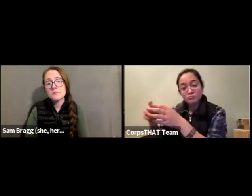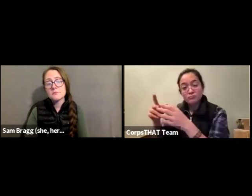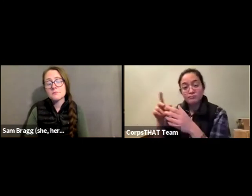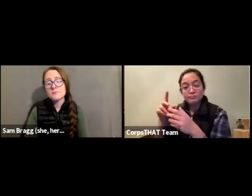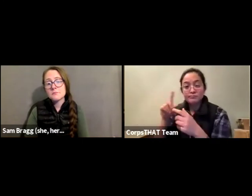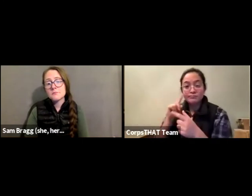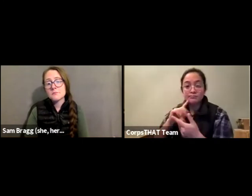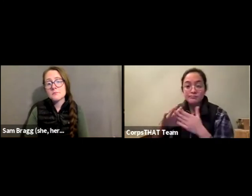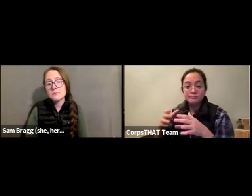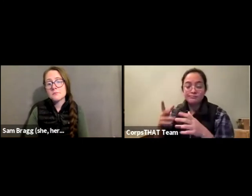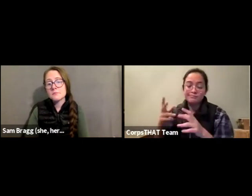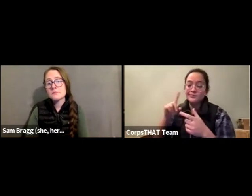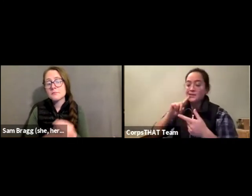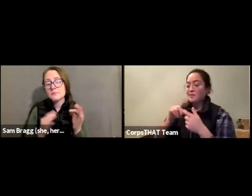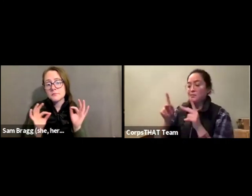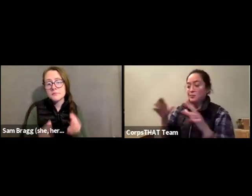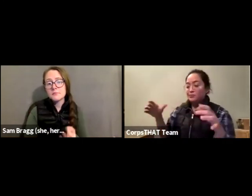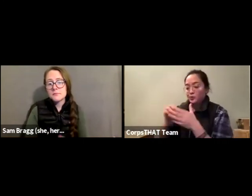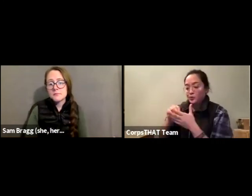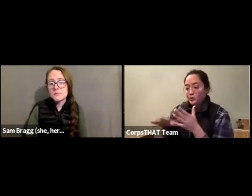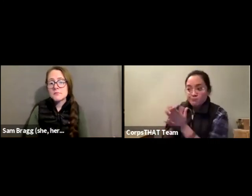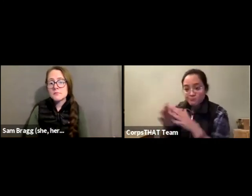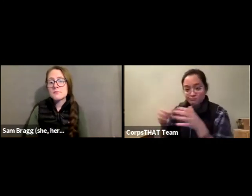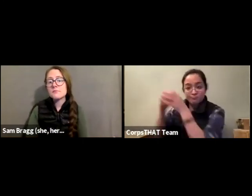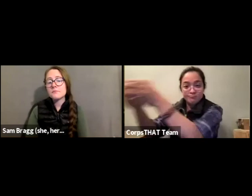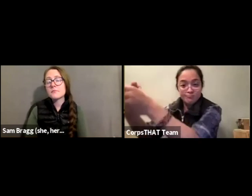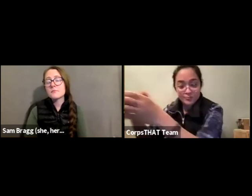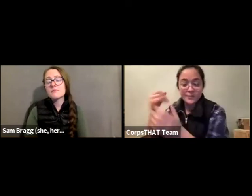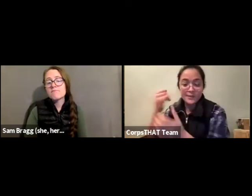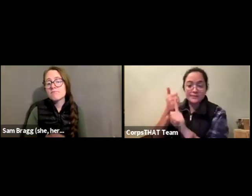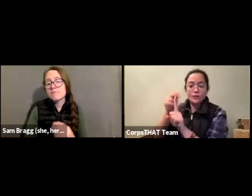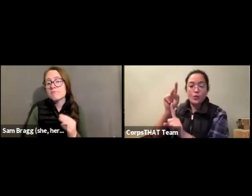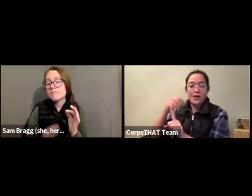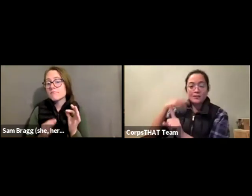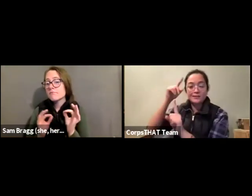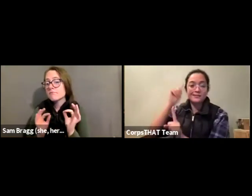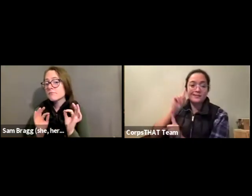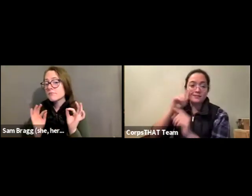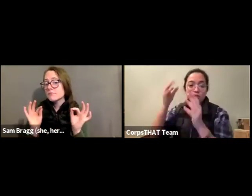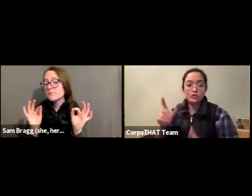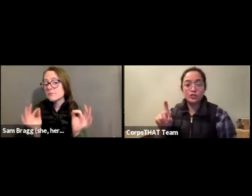like that so that everyone would be able to have a deaf crew go off on an expedition i wonder if